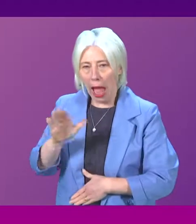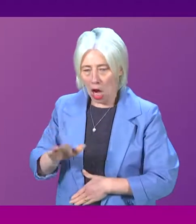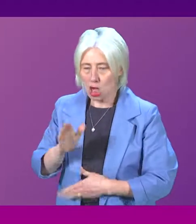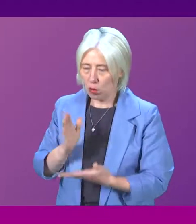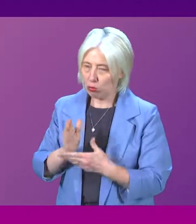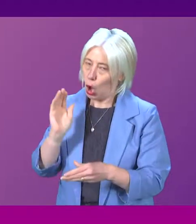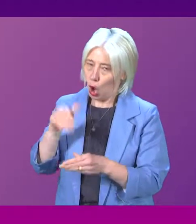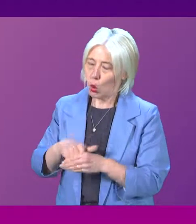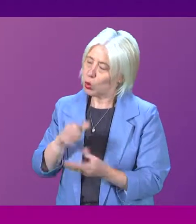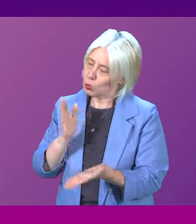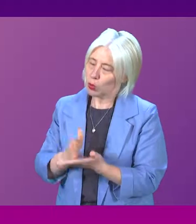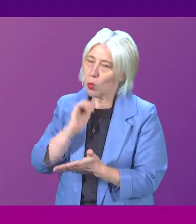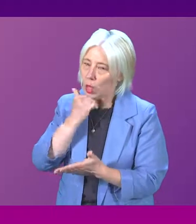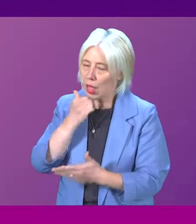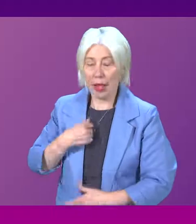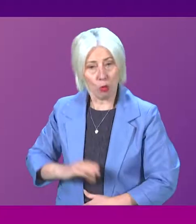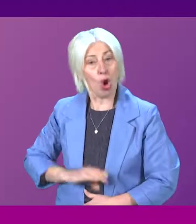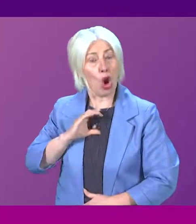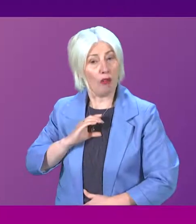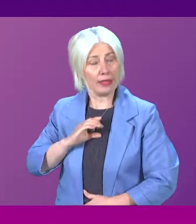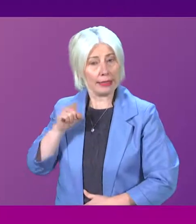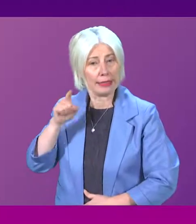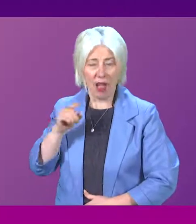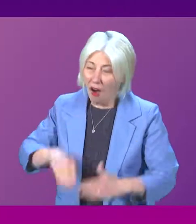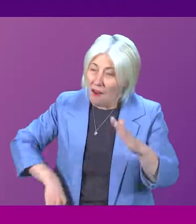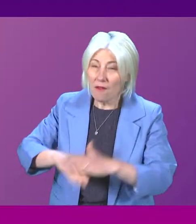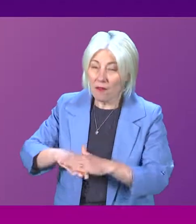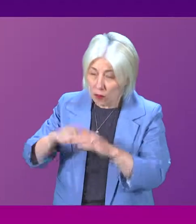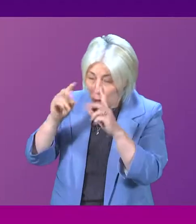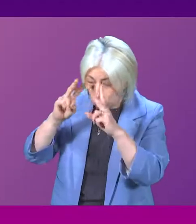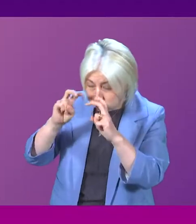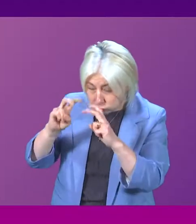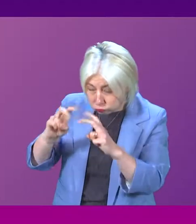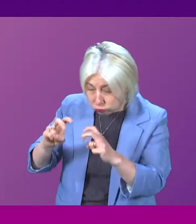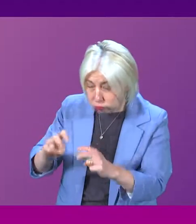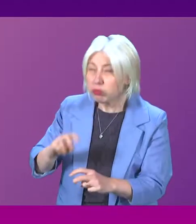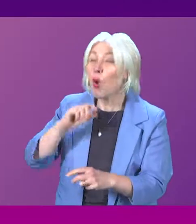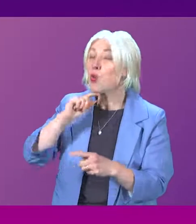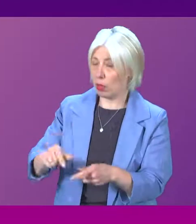I am confident that Lord Brailsford will see that full scrutiny is applied in all the required